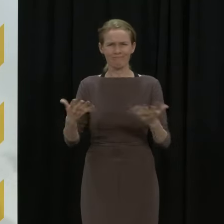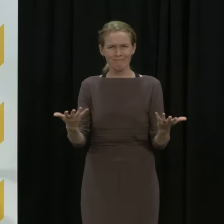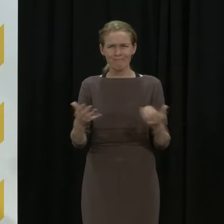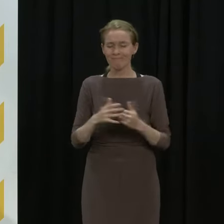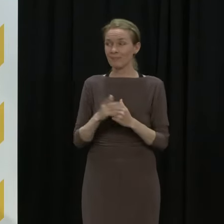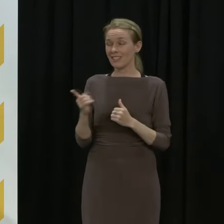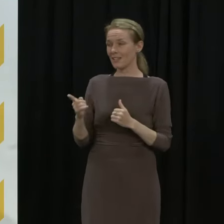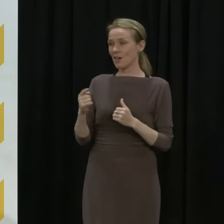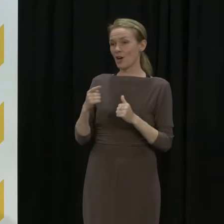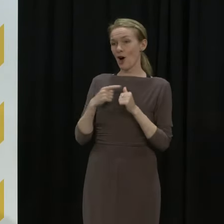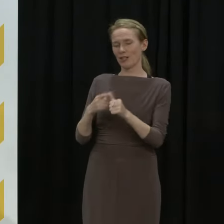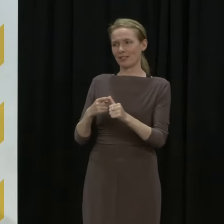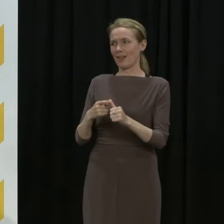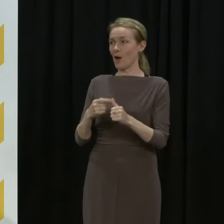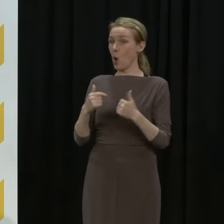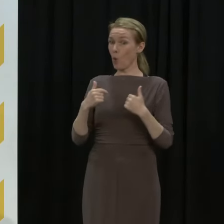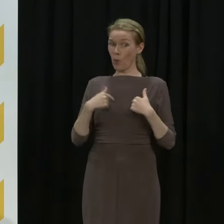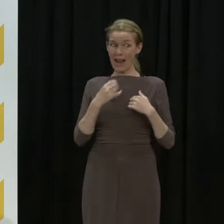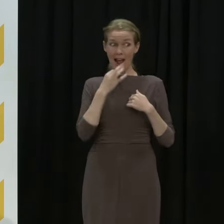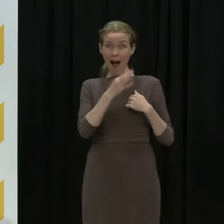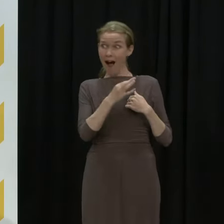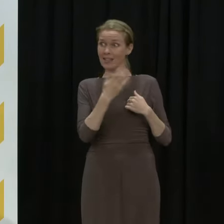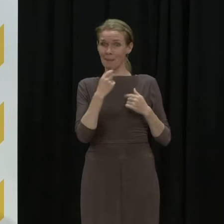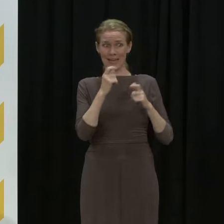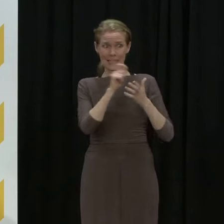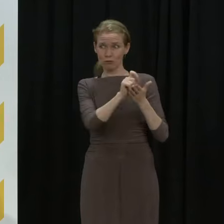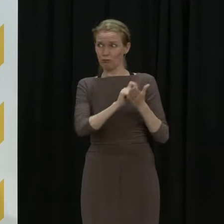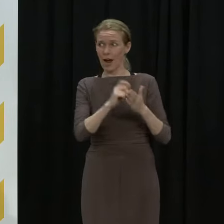hurry up.